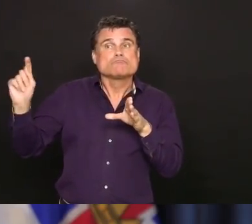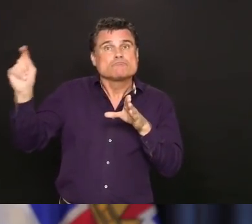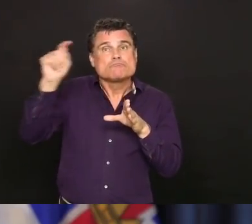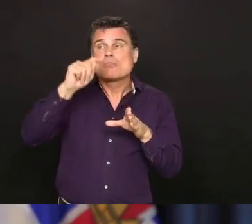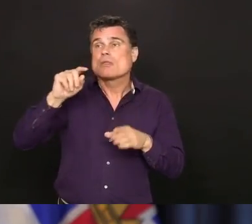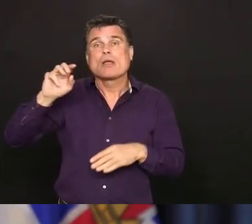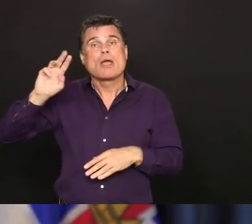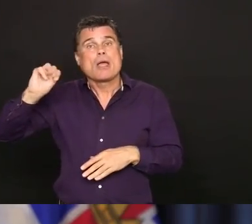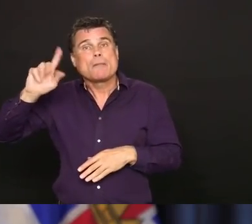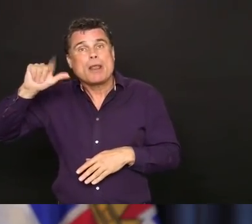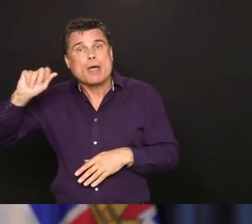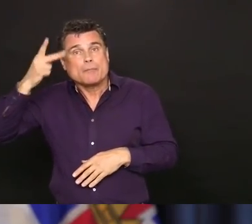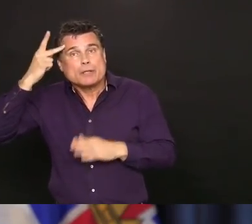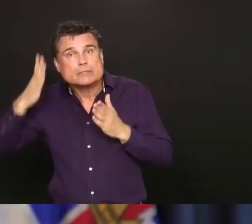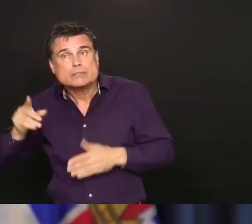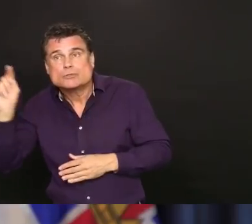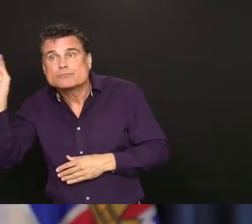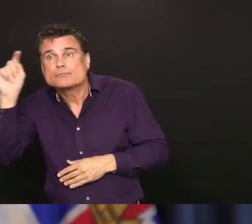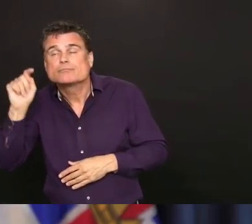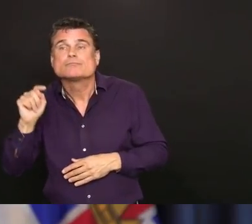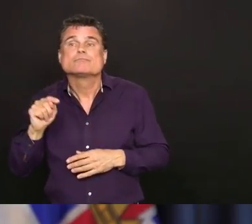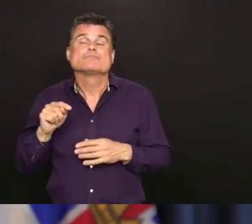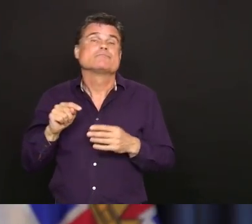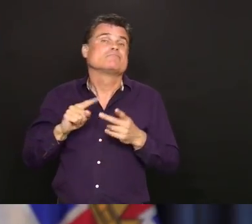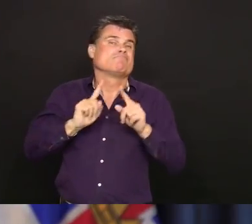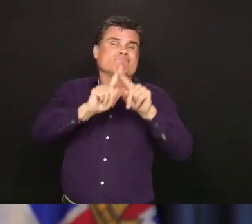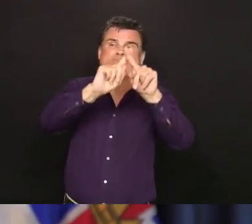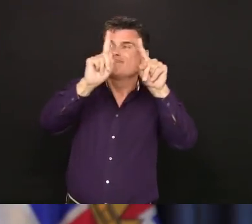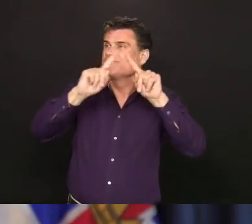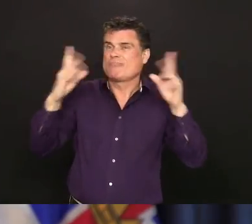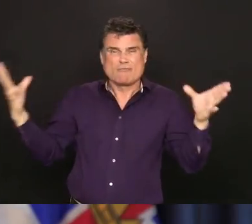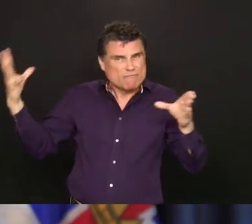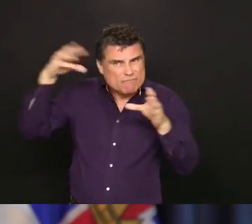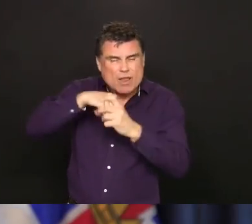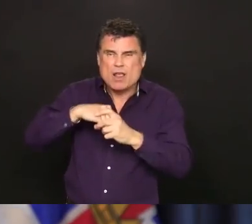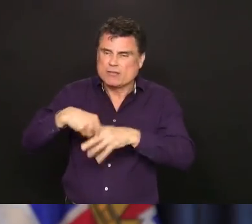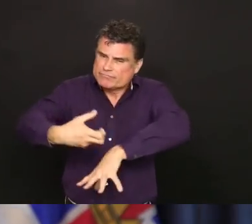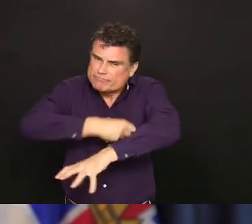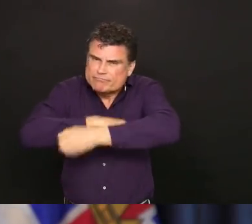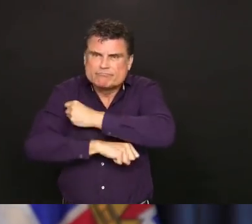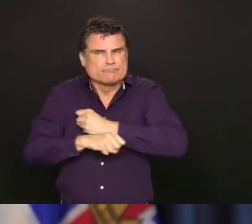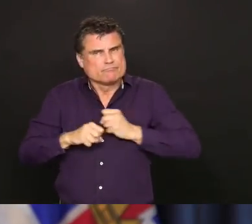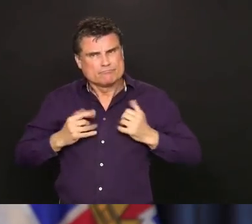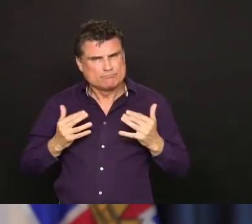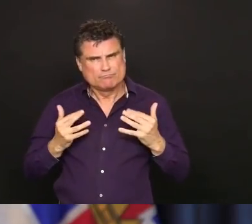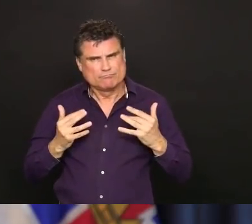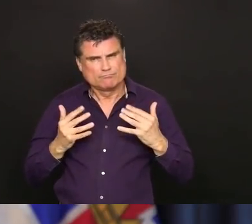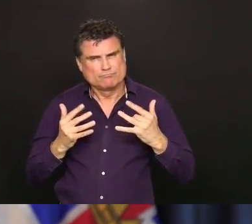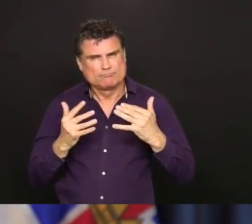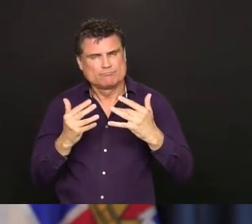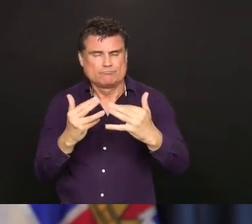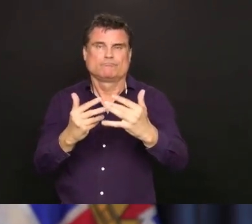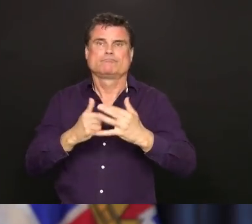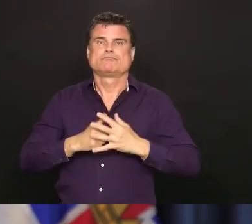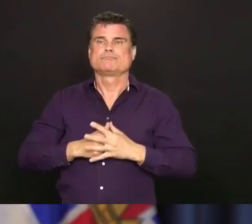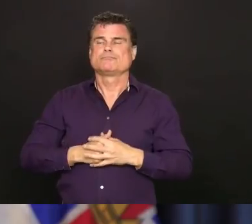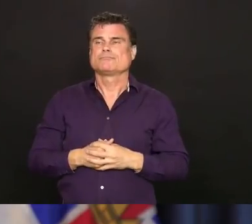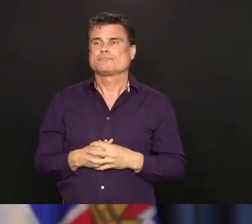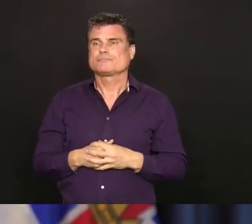impact that the canslation of surgeries has had on people. Everybody involved,